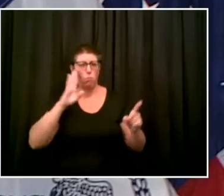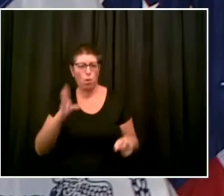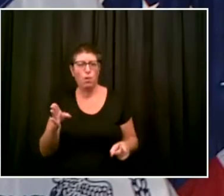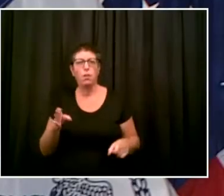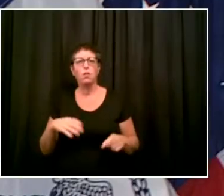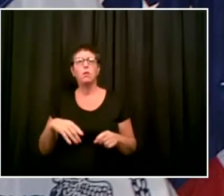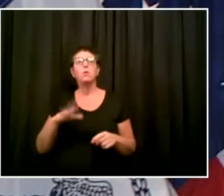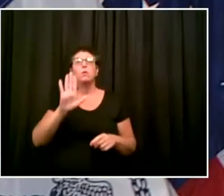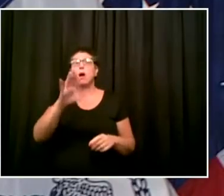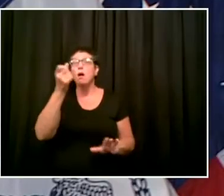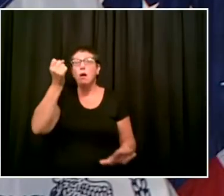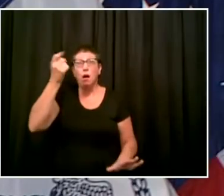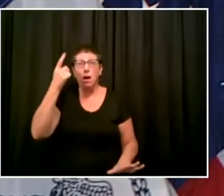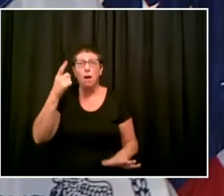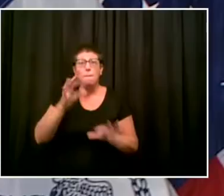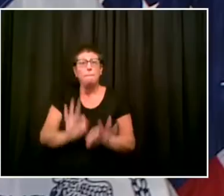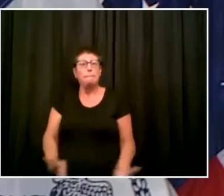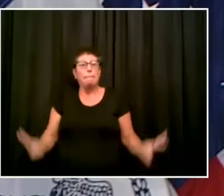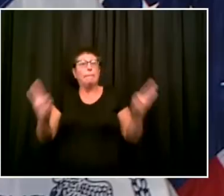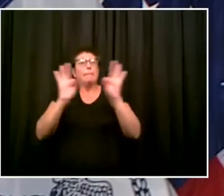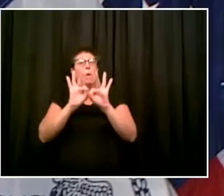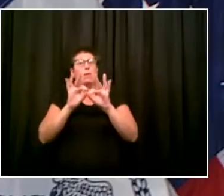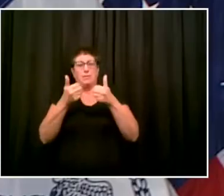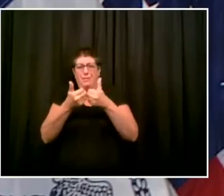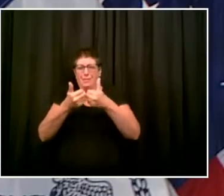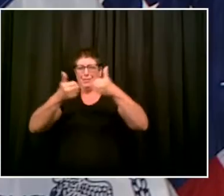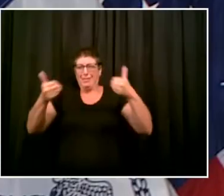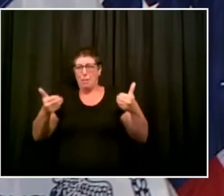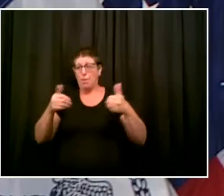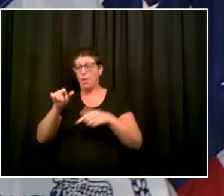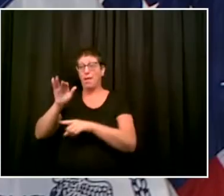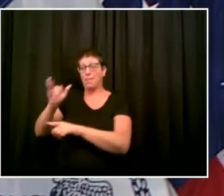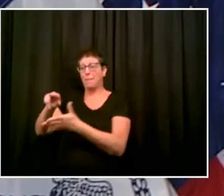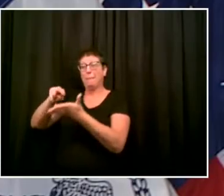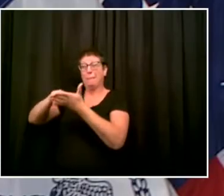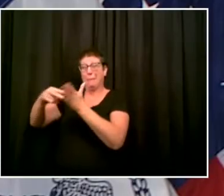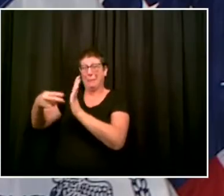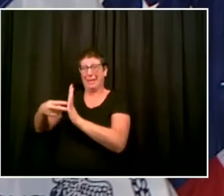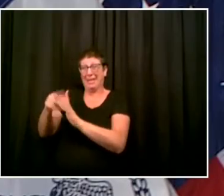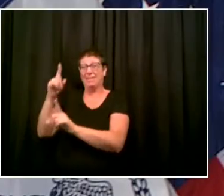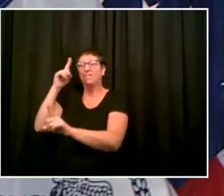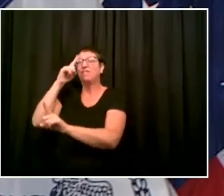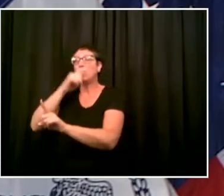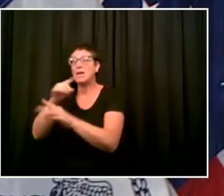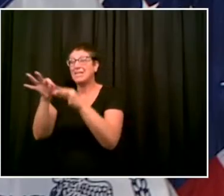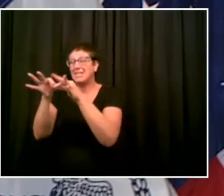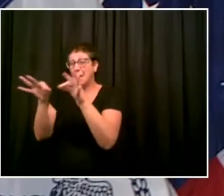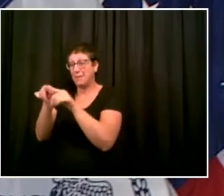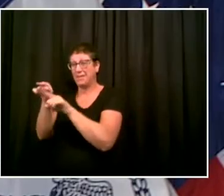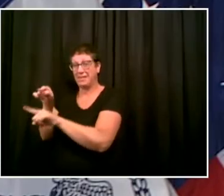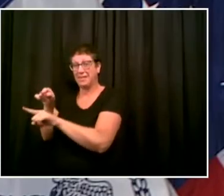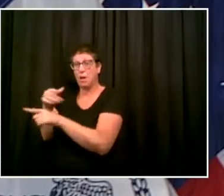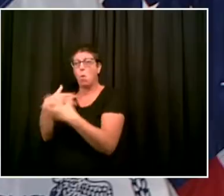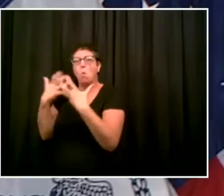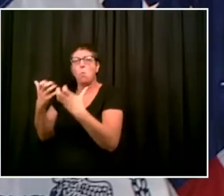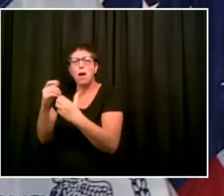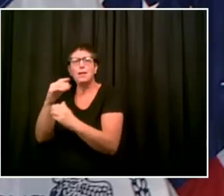FINALIZING THIS MATRX.I WHEN YOU THINK ABOUT INTENTIONAL FALE SSTATEMENTS